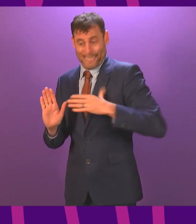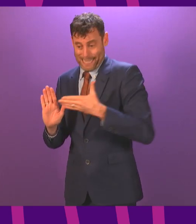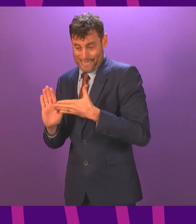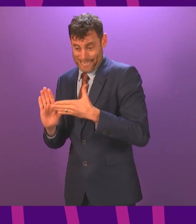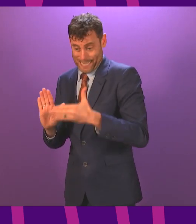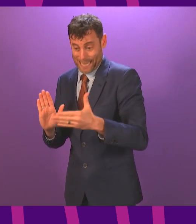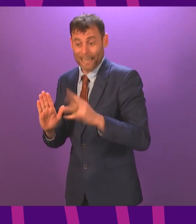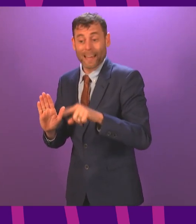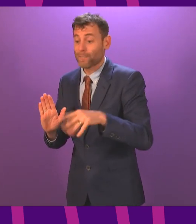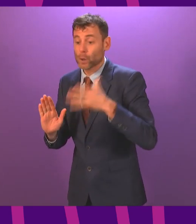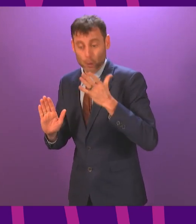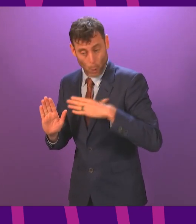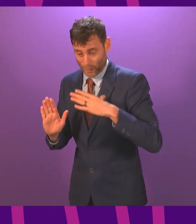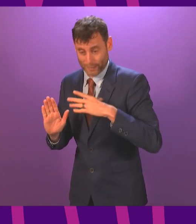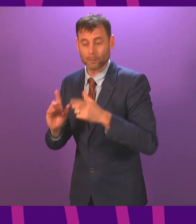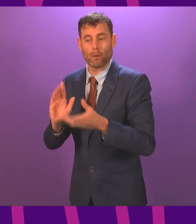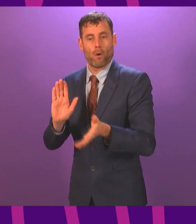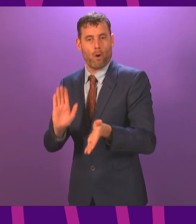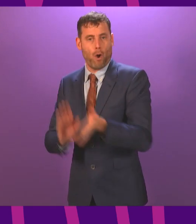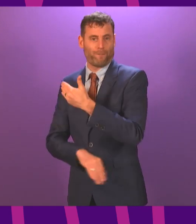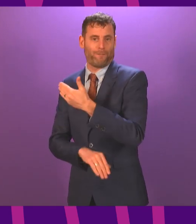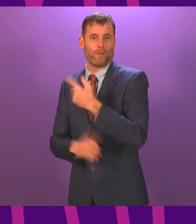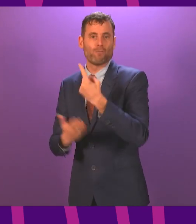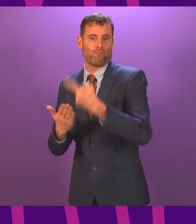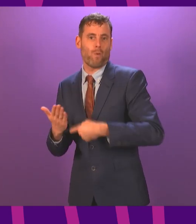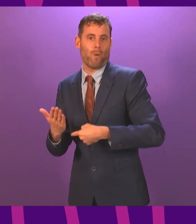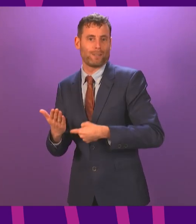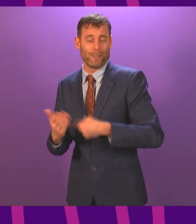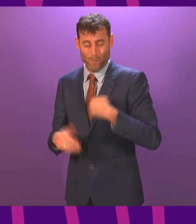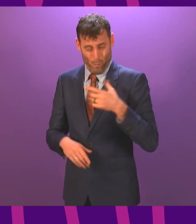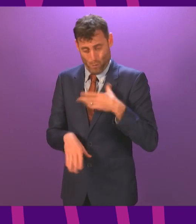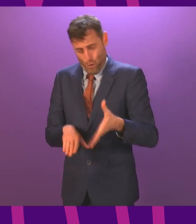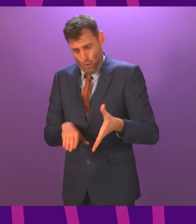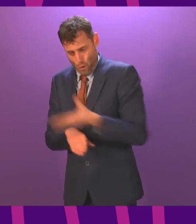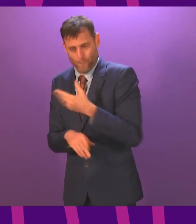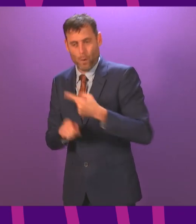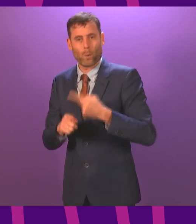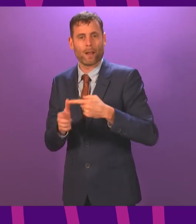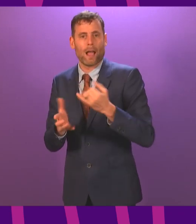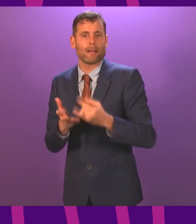restrictions. As I keep saying, if we do not have travel restrictions in place when those